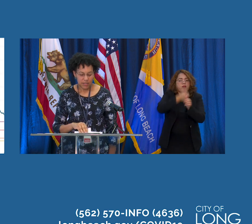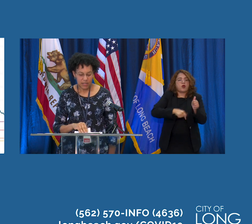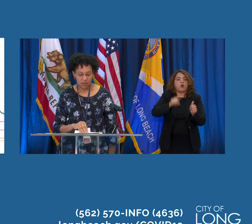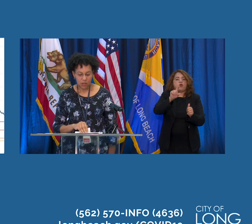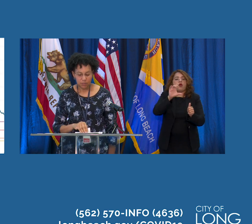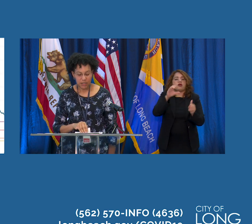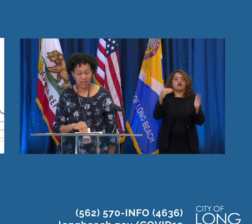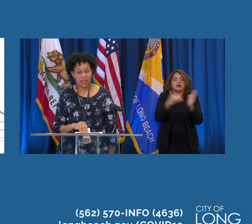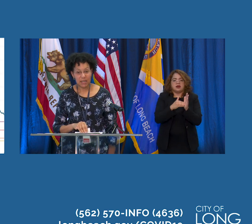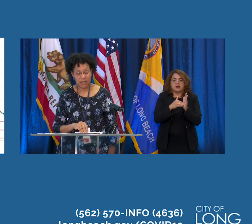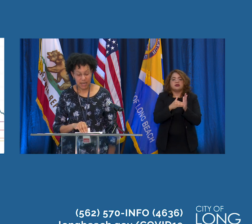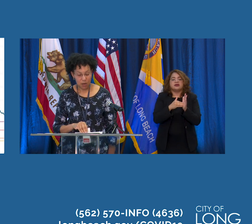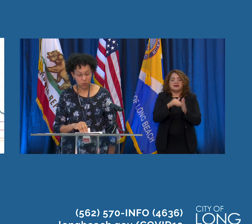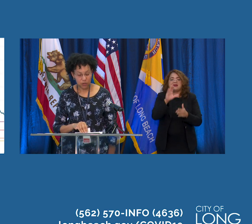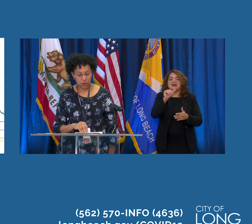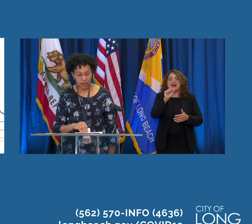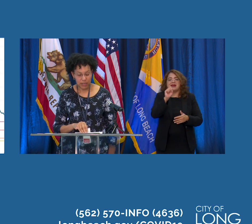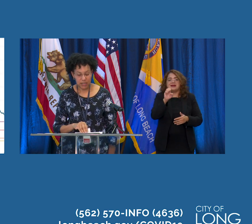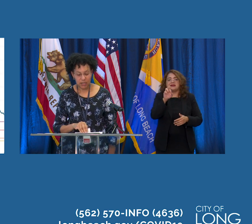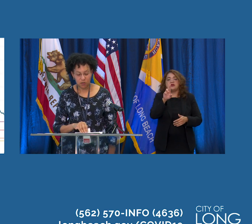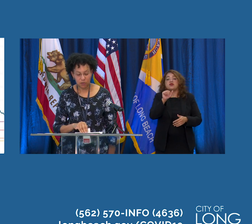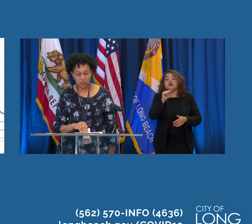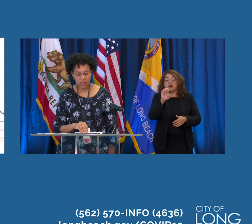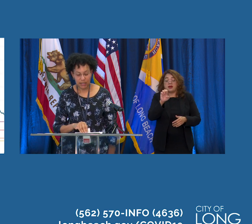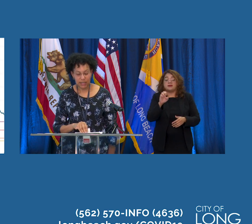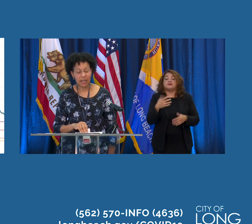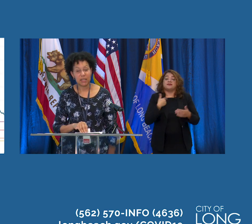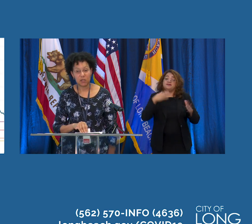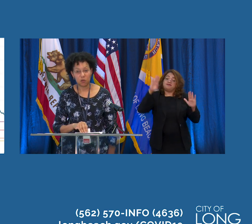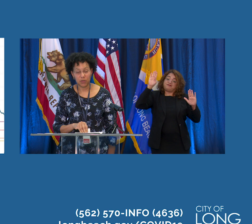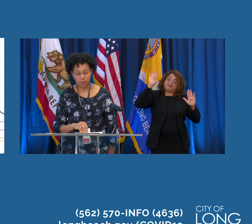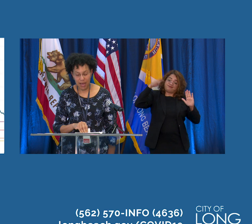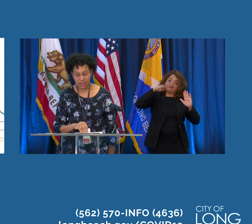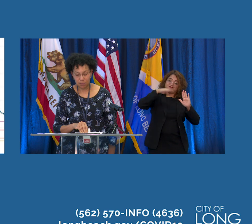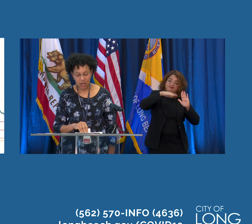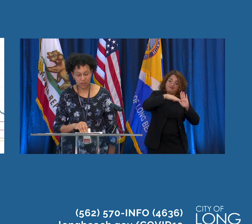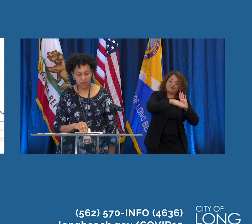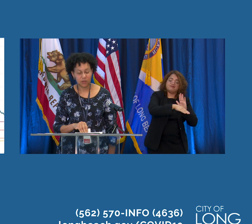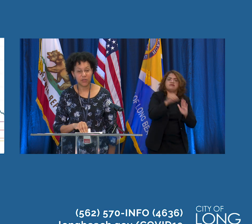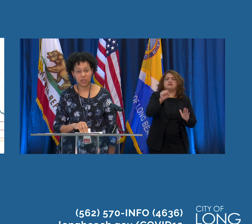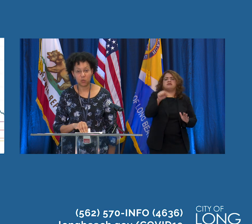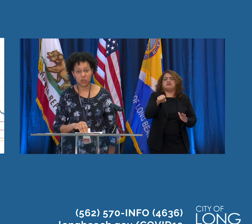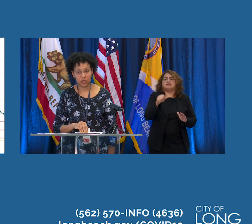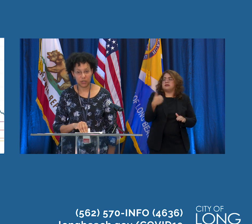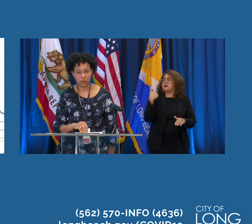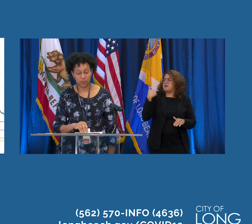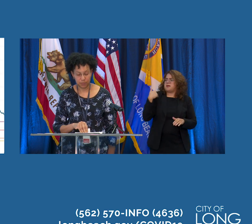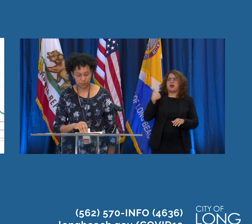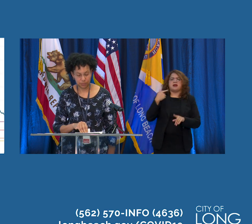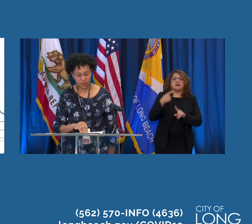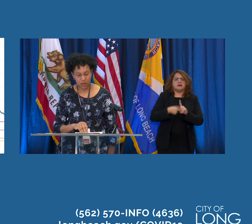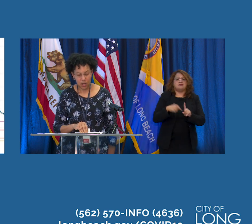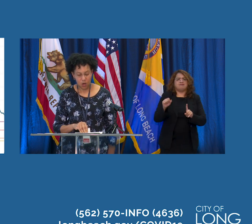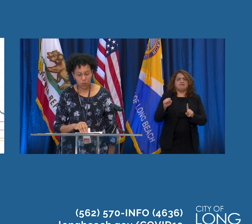While the city of Long Beach has seen a downward trend in new daily cases over the past month, there is still work to do.